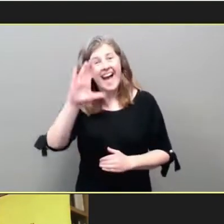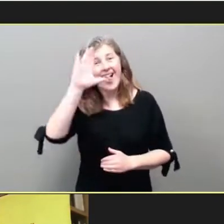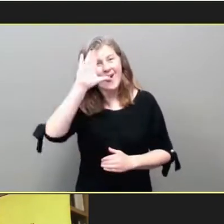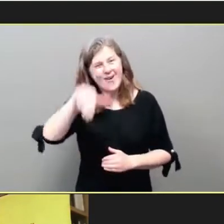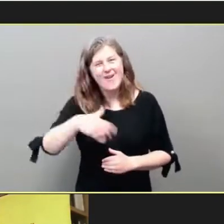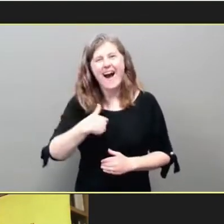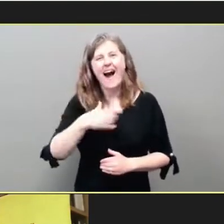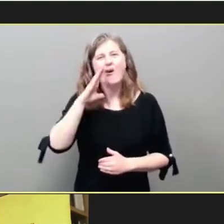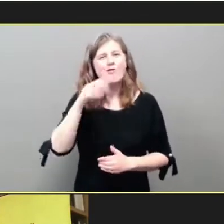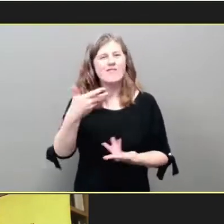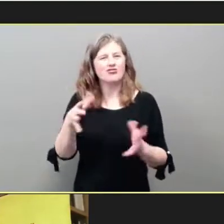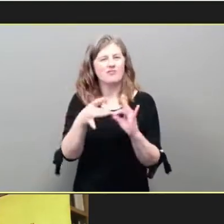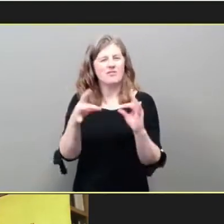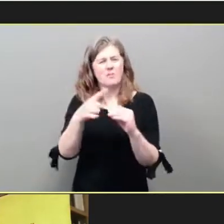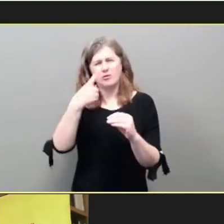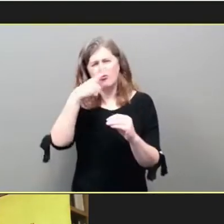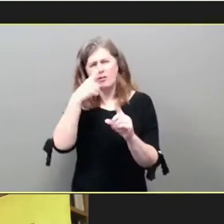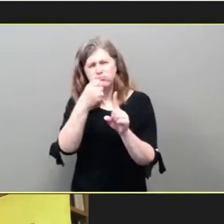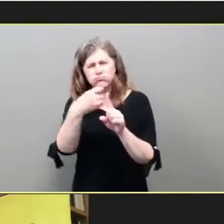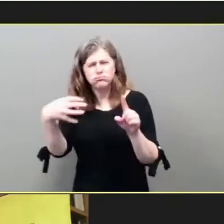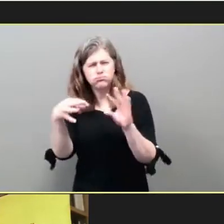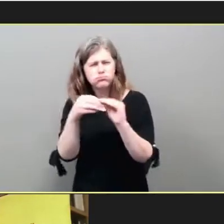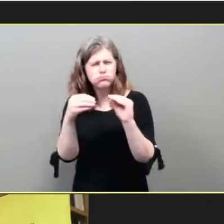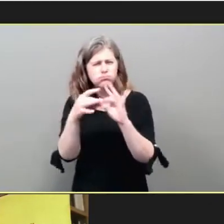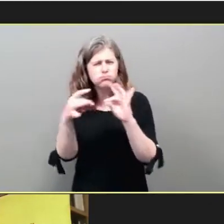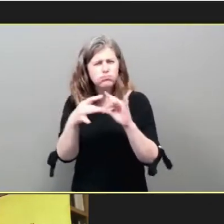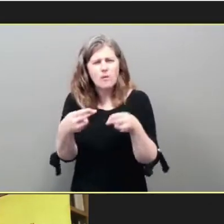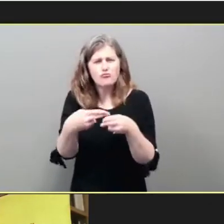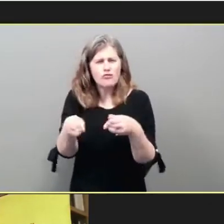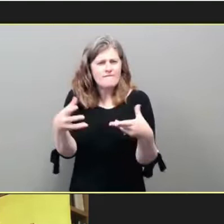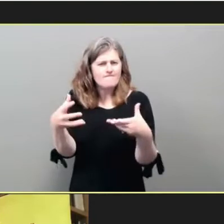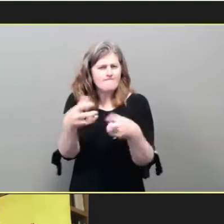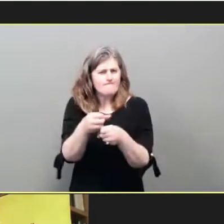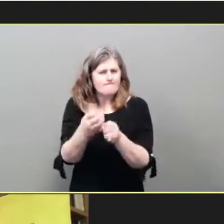address this. But if you can one more time, just in a brief synopsis for